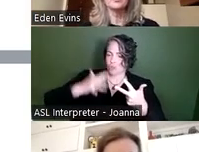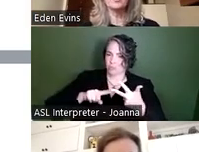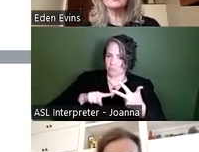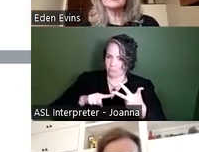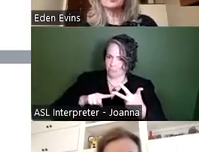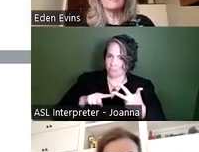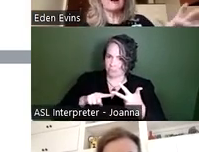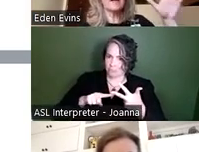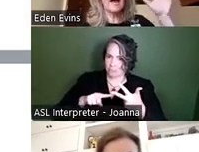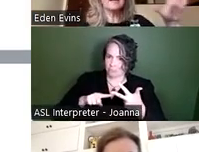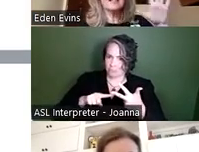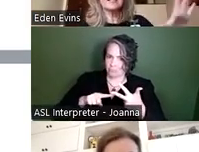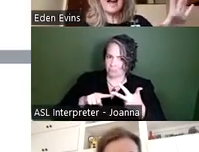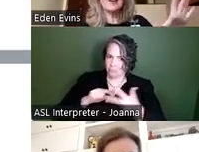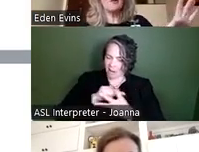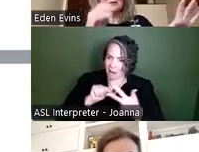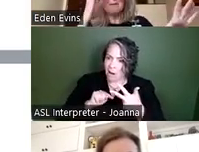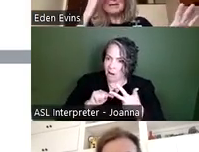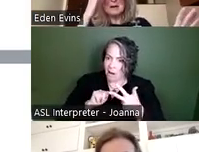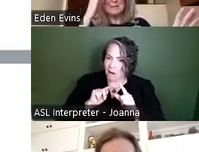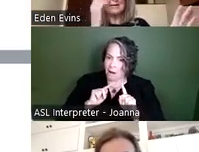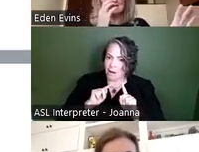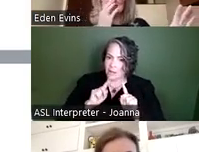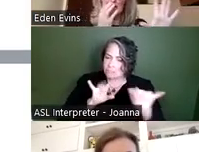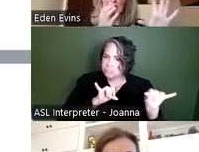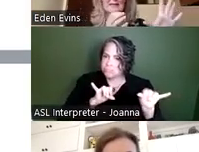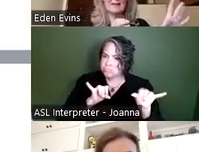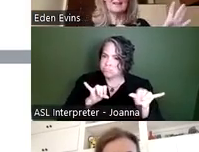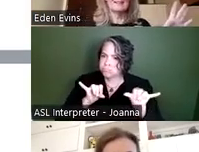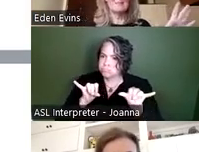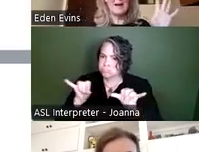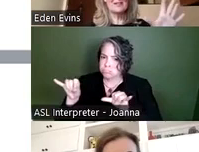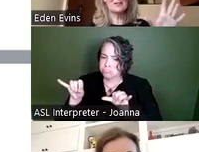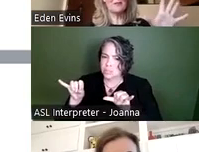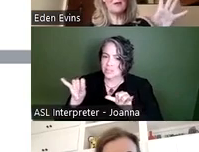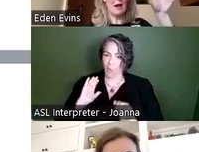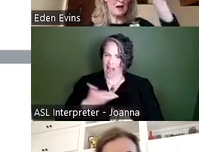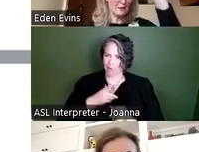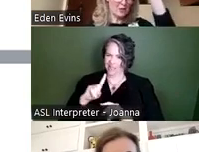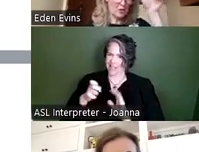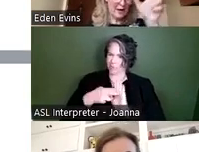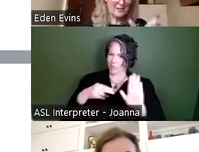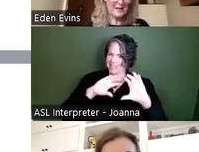showing that, sort of, our diagnostic categories might not be necessarily the best to translate